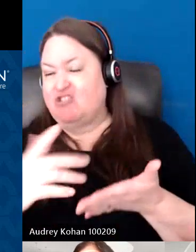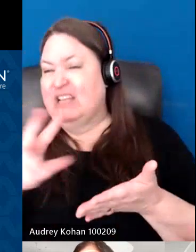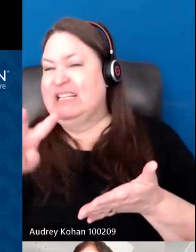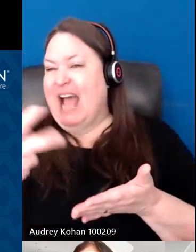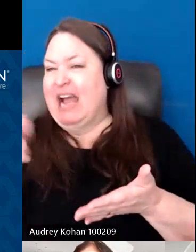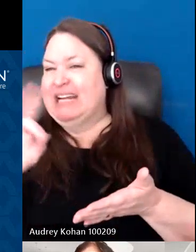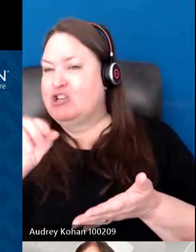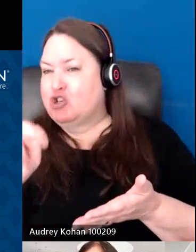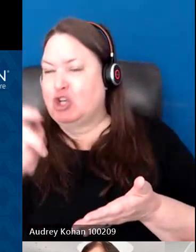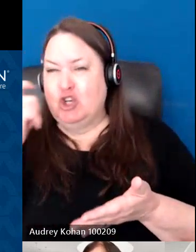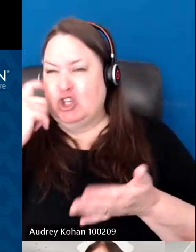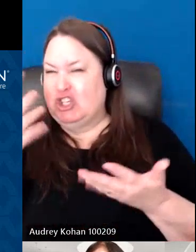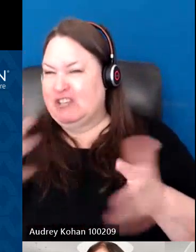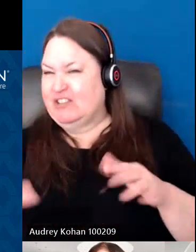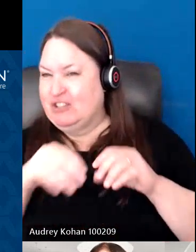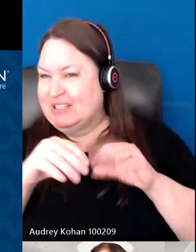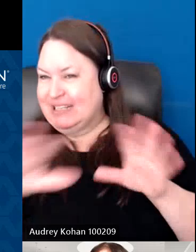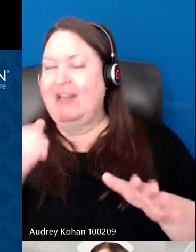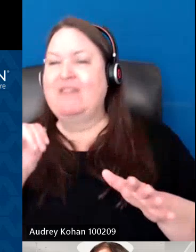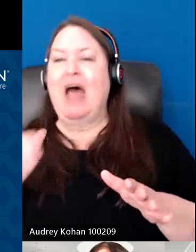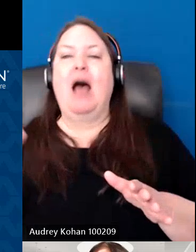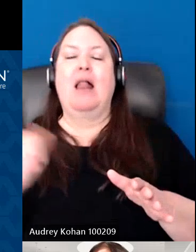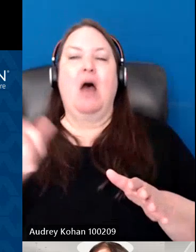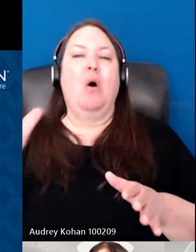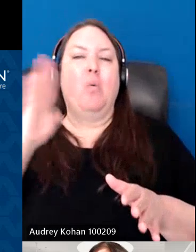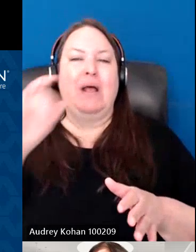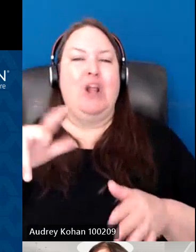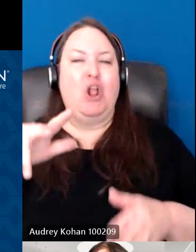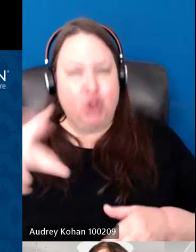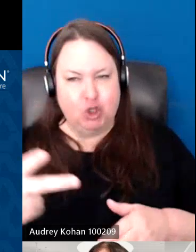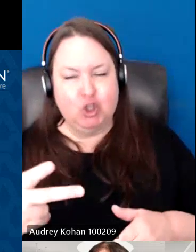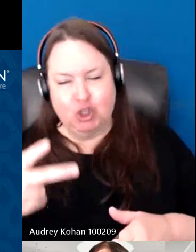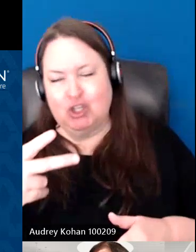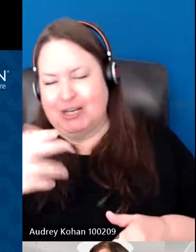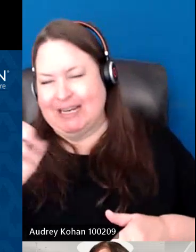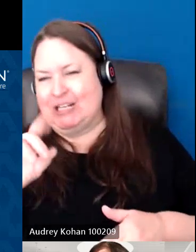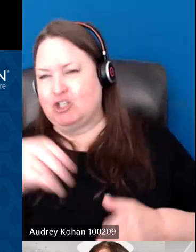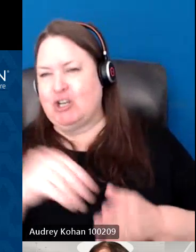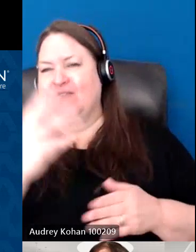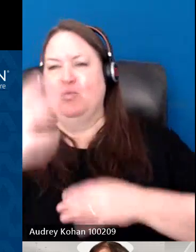uh just came out which will likely uh need a third edition you know in a few years after